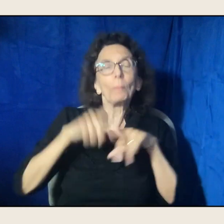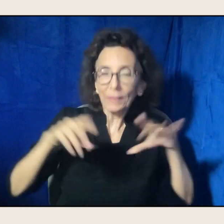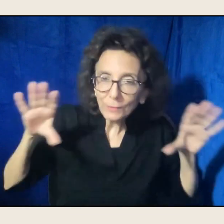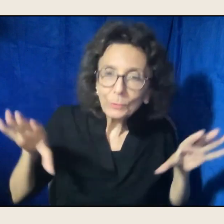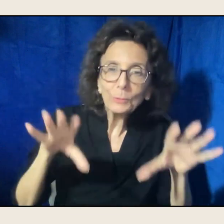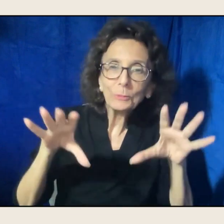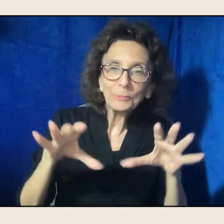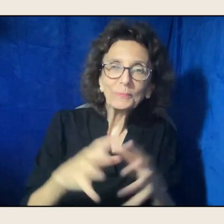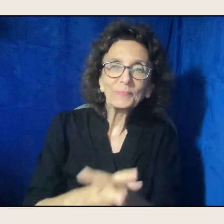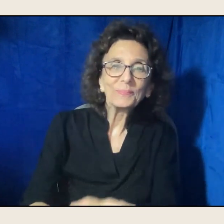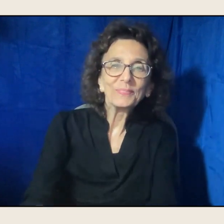Thank you.